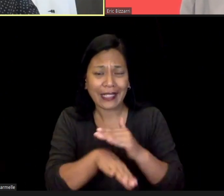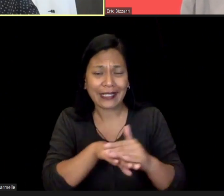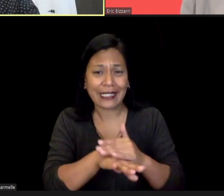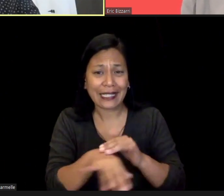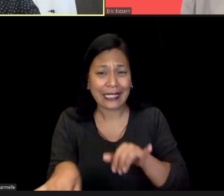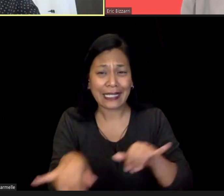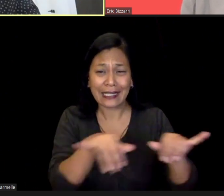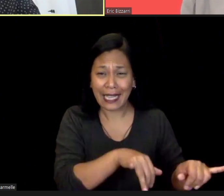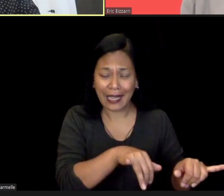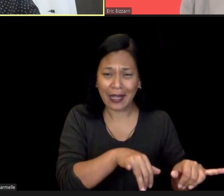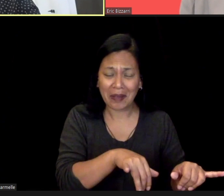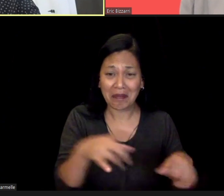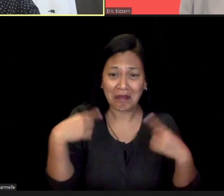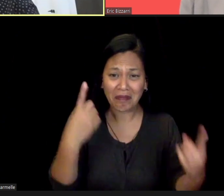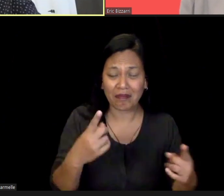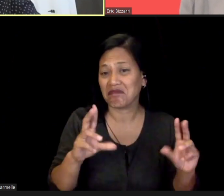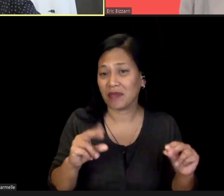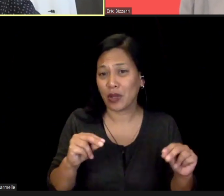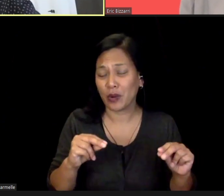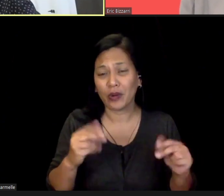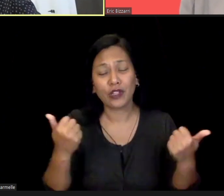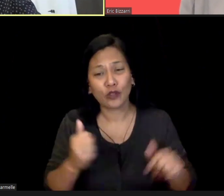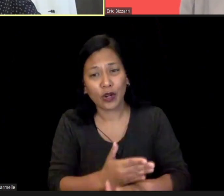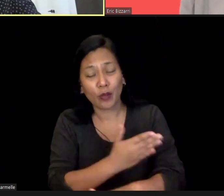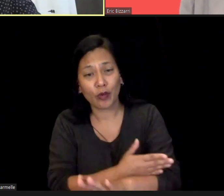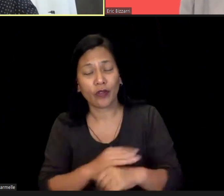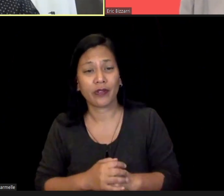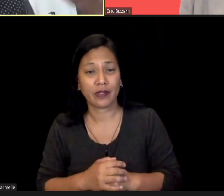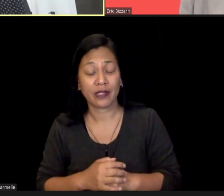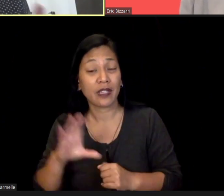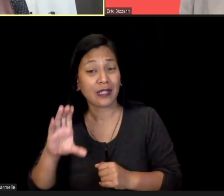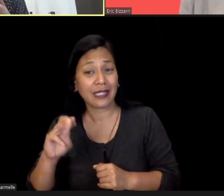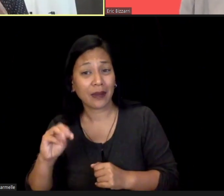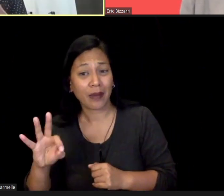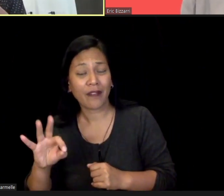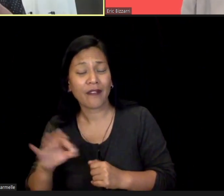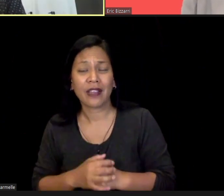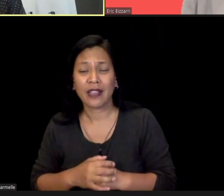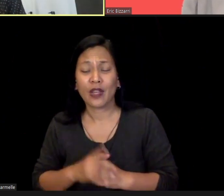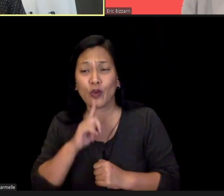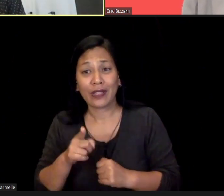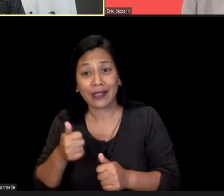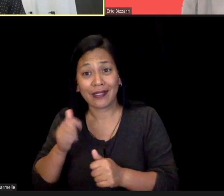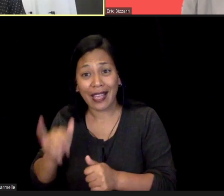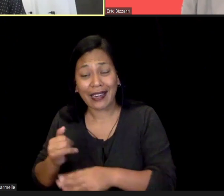And, and you know, we've done, the CMF has done well in Canada's industry has done well.